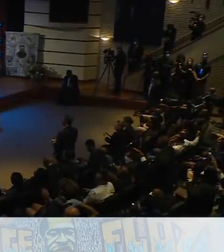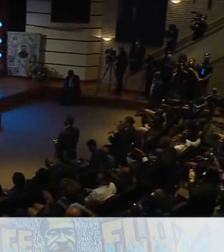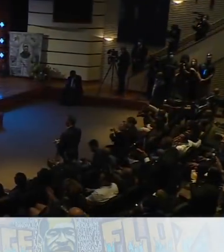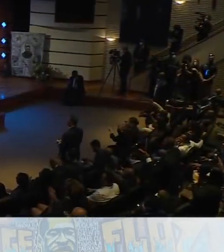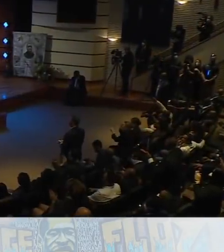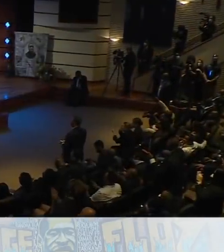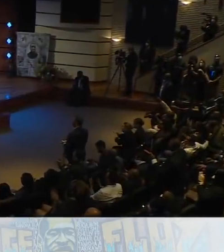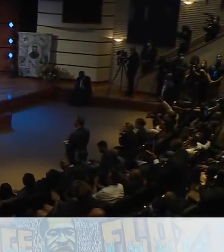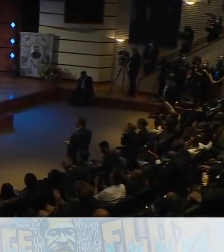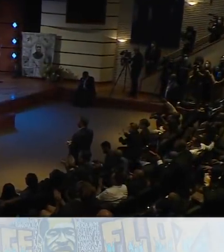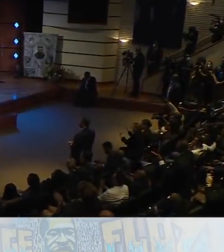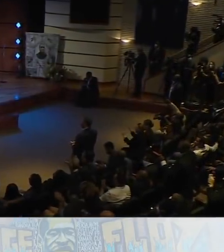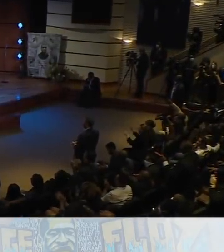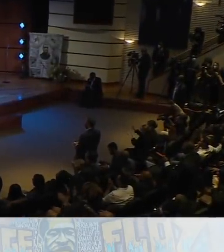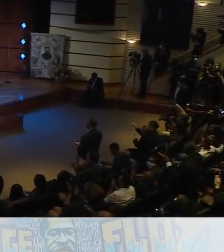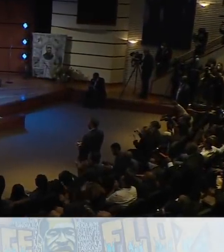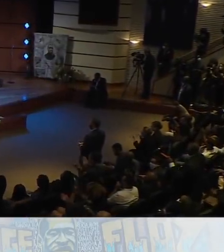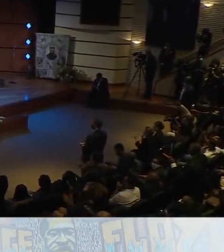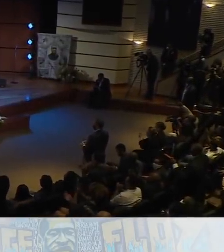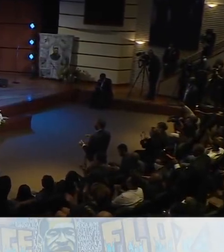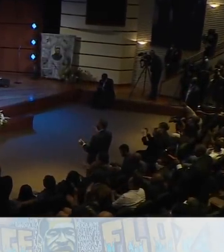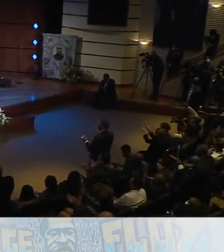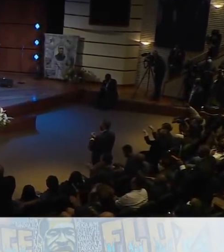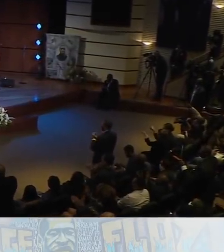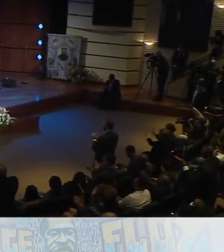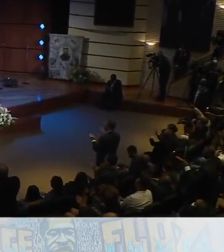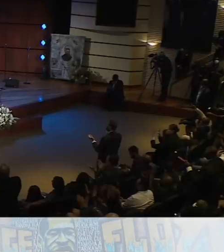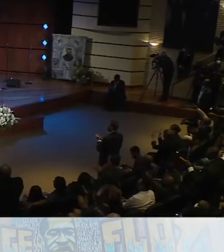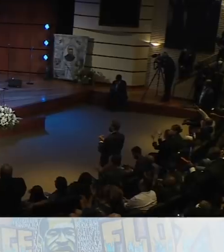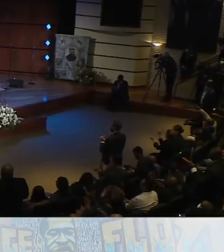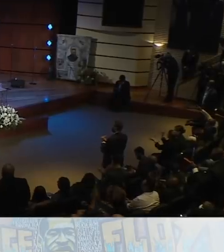THIS IS THE TIME. WE WON'T STOP AND WE'LL KEEP